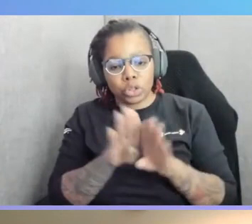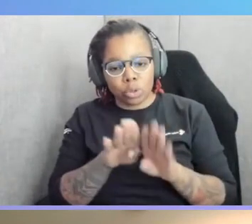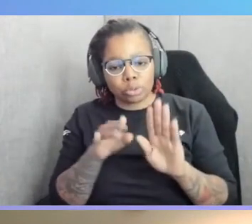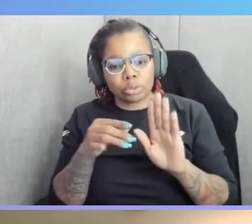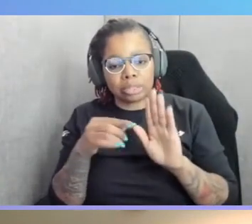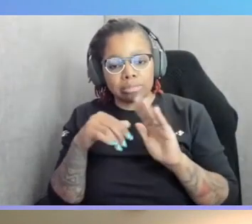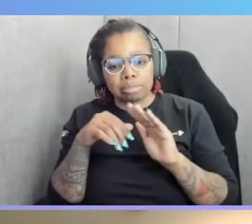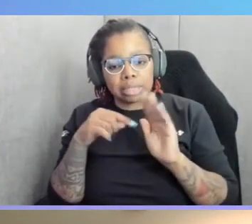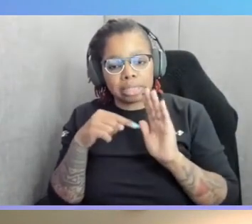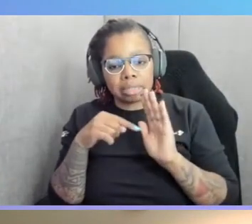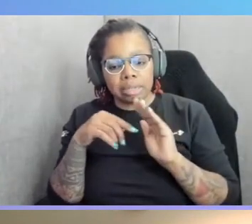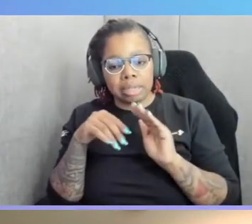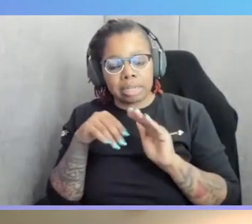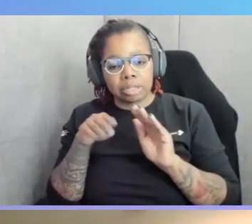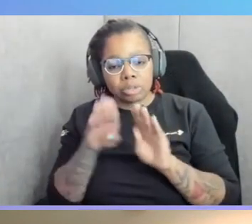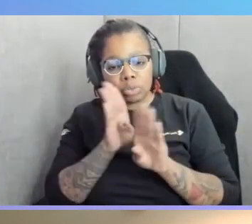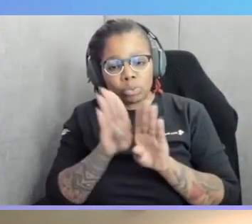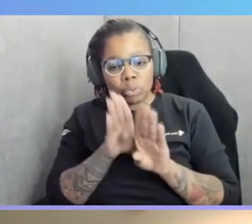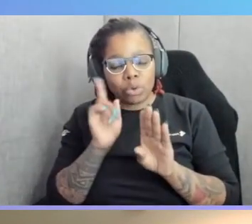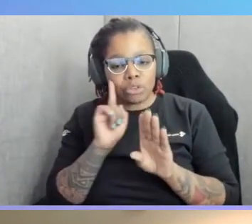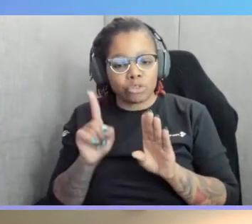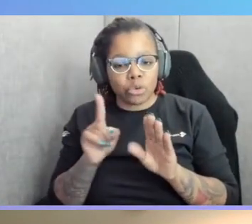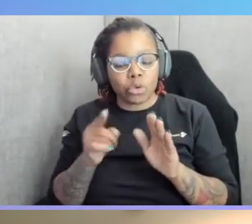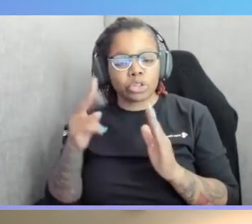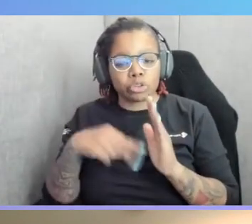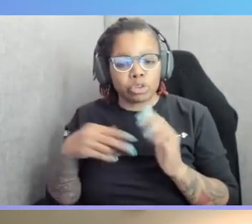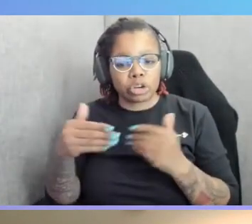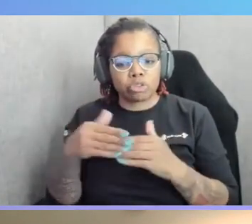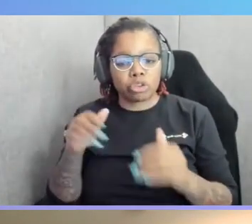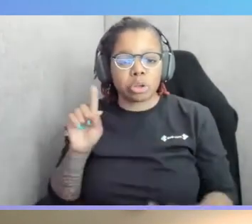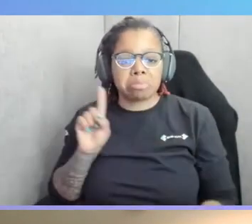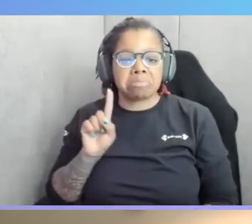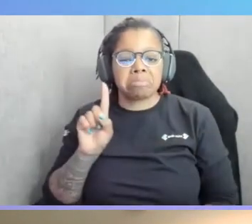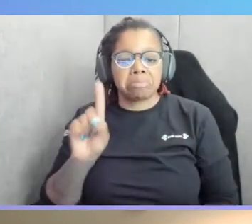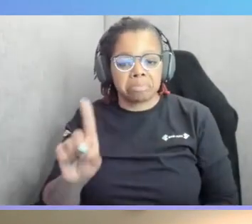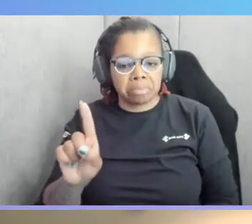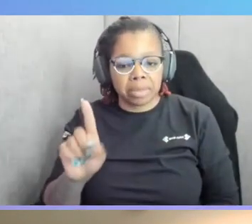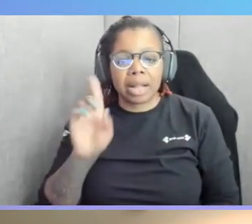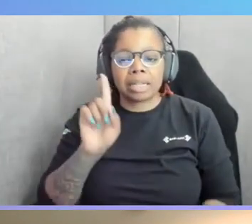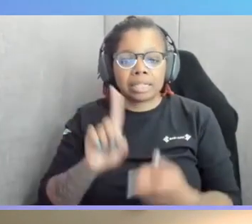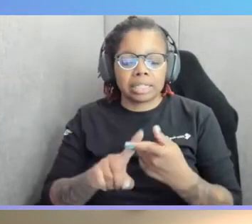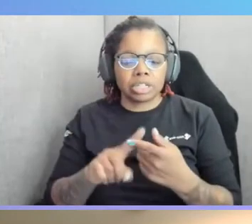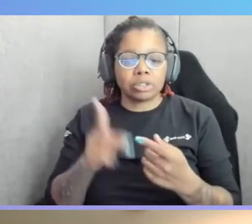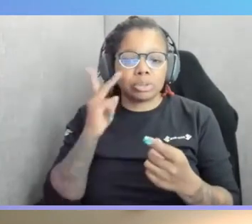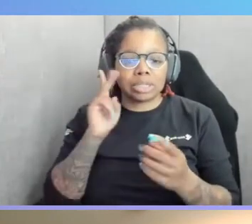room, proceed forward until you reach the opening under the